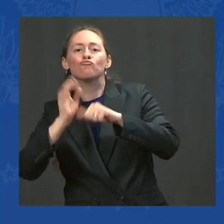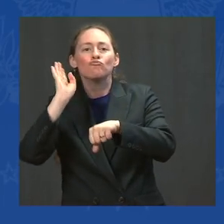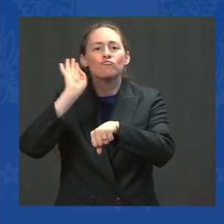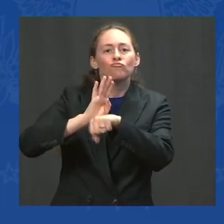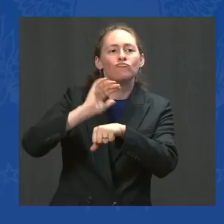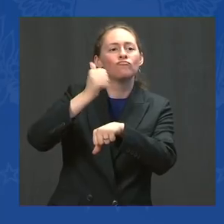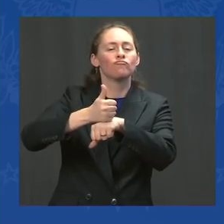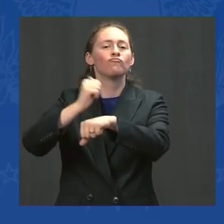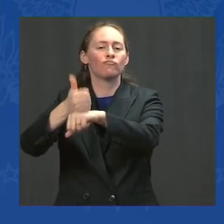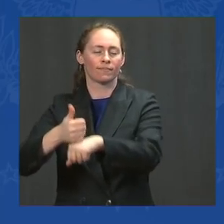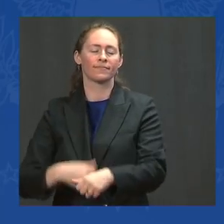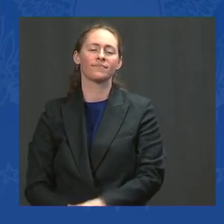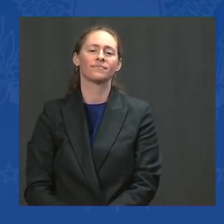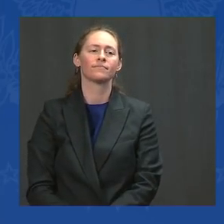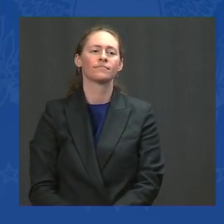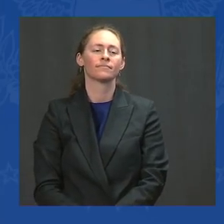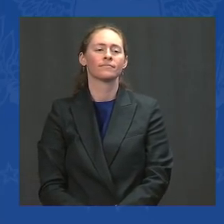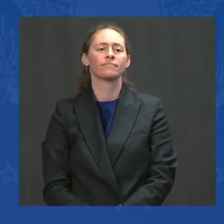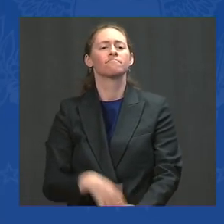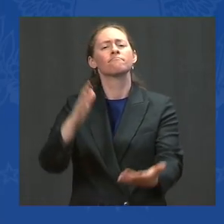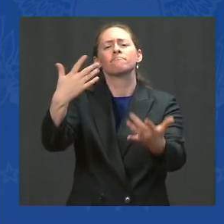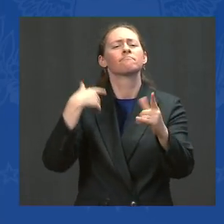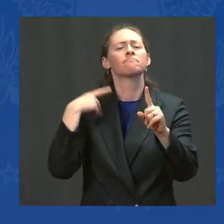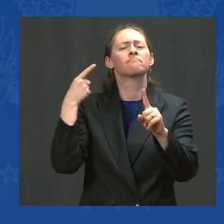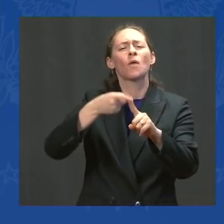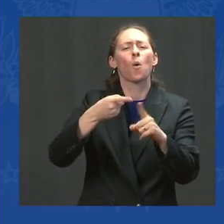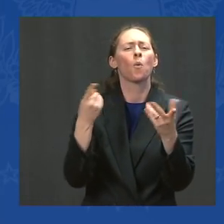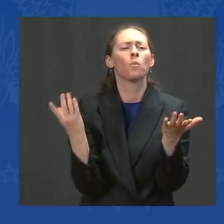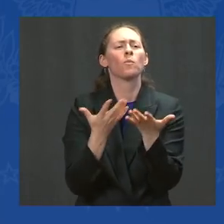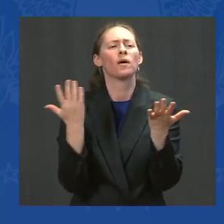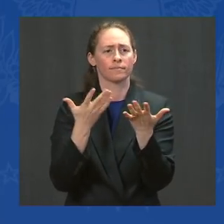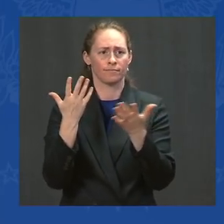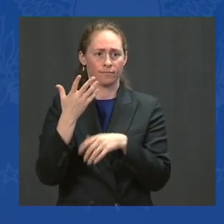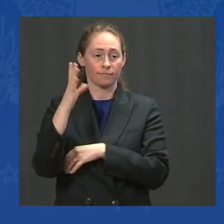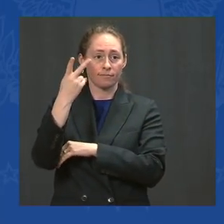Look, the bottom line is this: What the best companies do and what we as a country should do